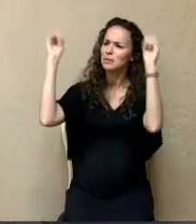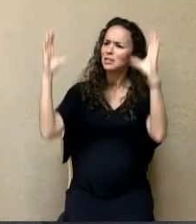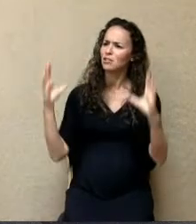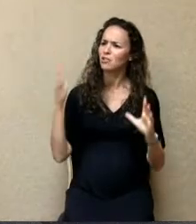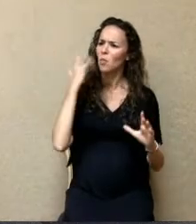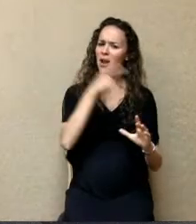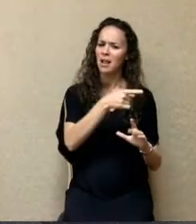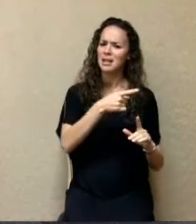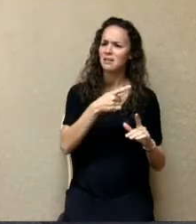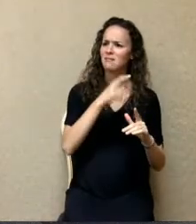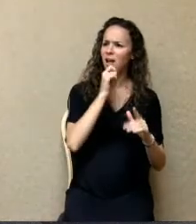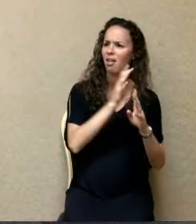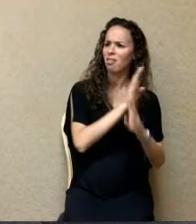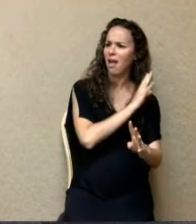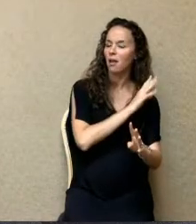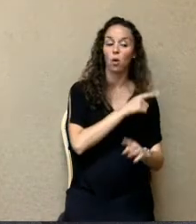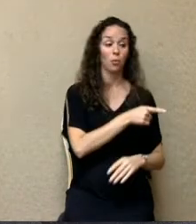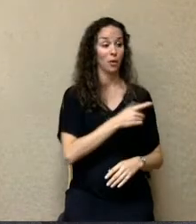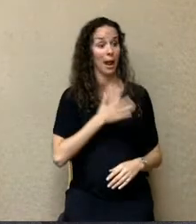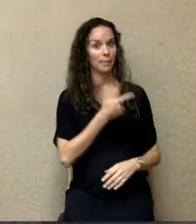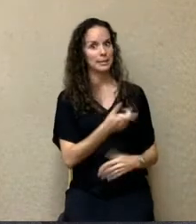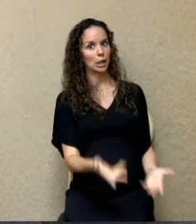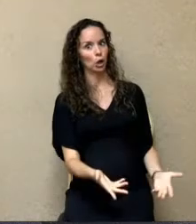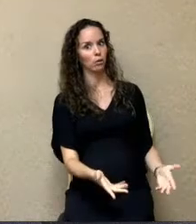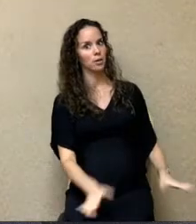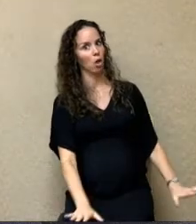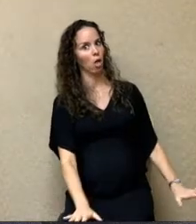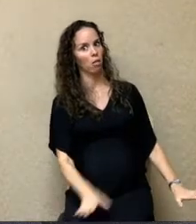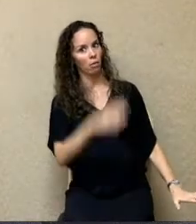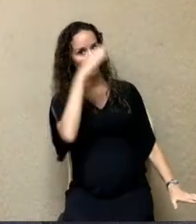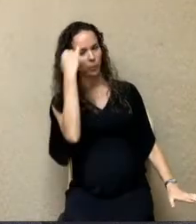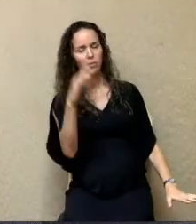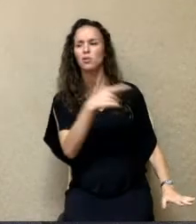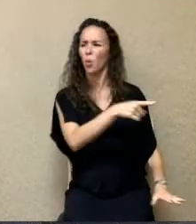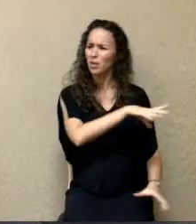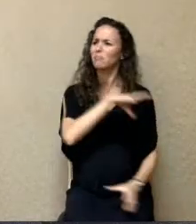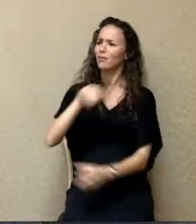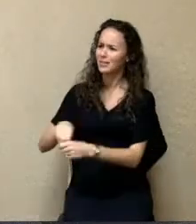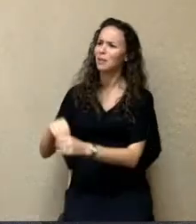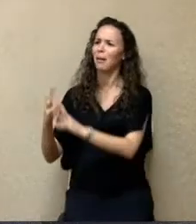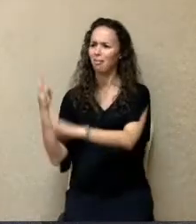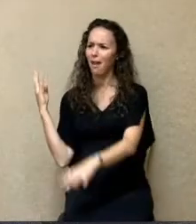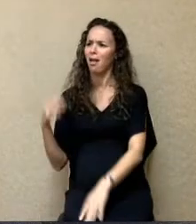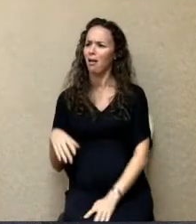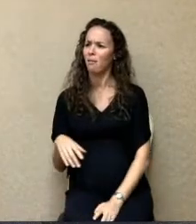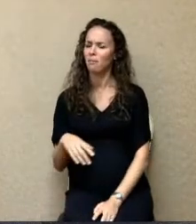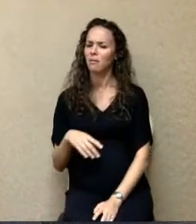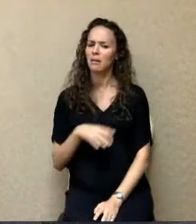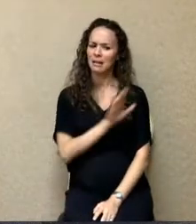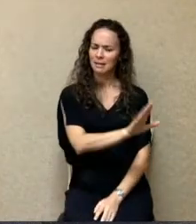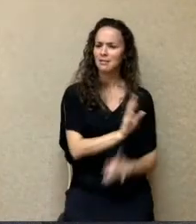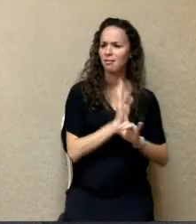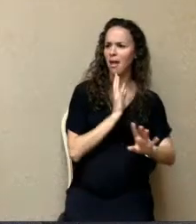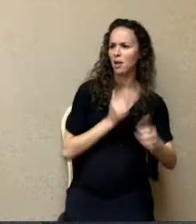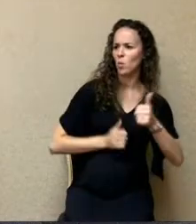And he does one of those, we're just happy he's here. And I'm like, no, he can participate. So, I said, which line is his, and he tells me.